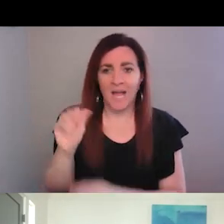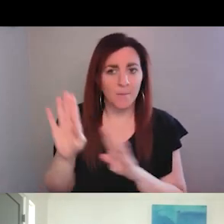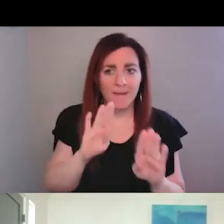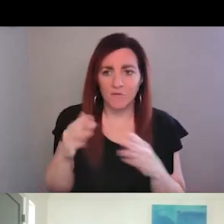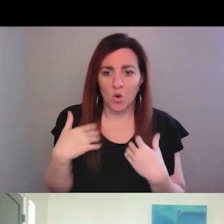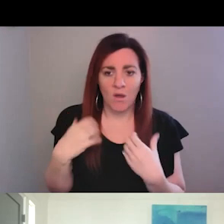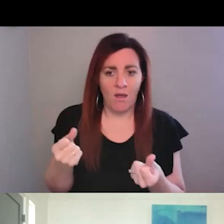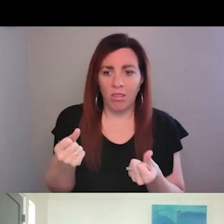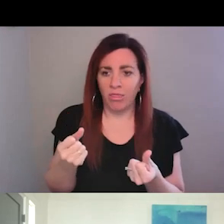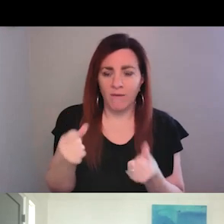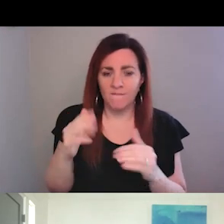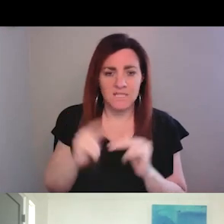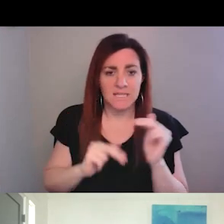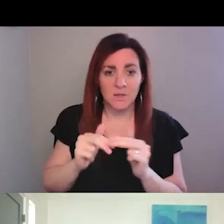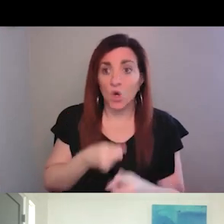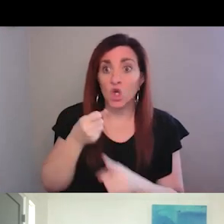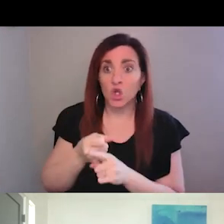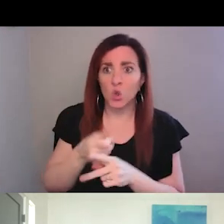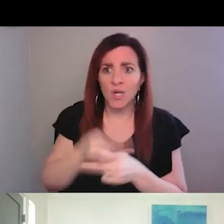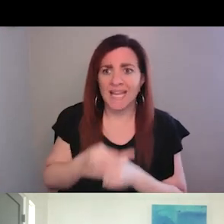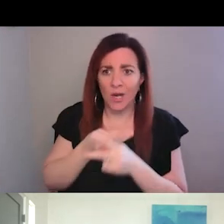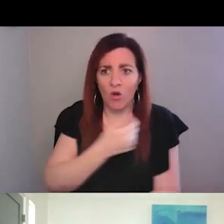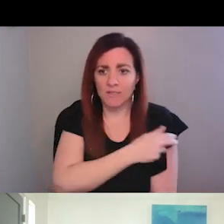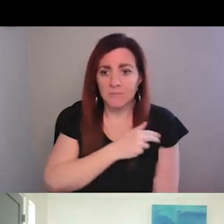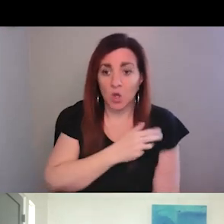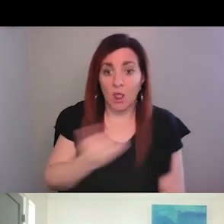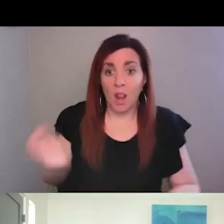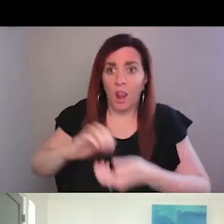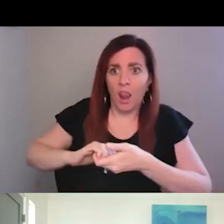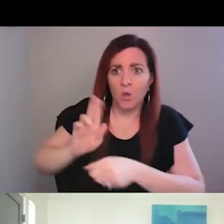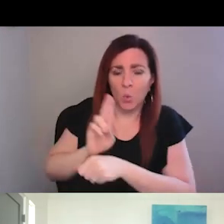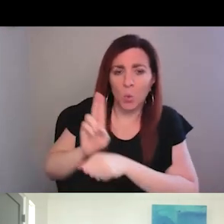CARE HOSPITAL. LEVERAGING A PARTNER LIKE MCNAB, TO USE THEIR